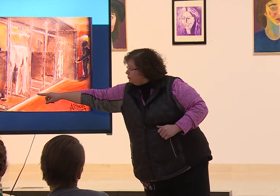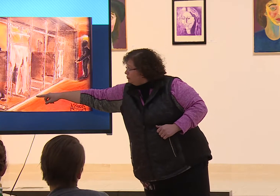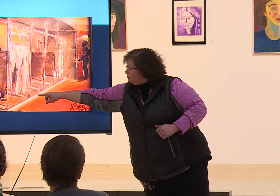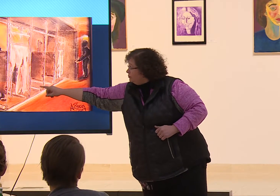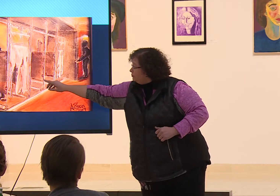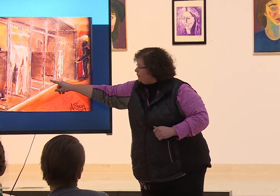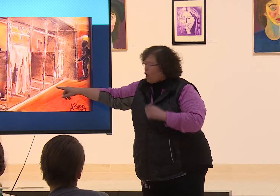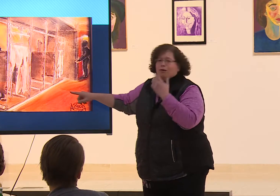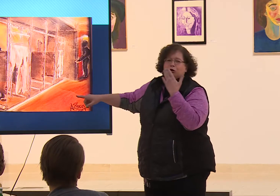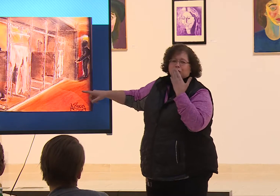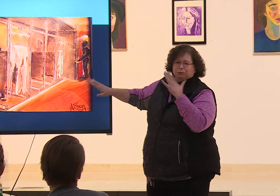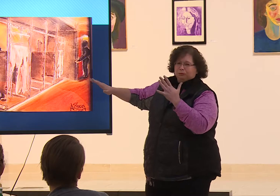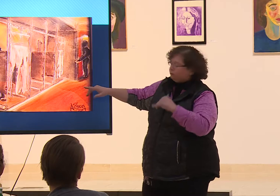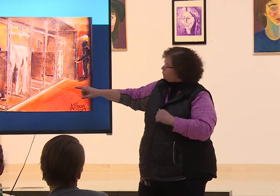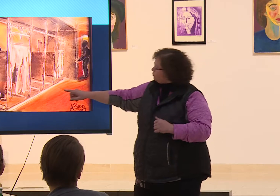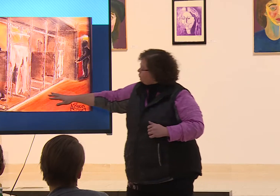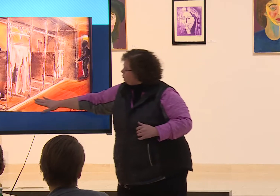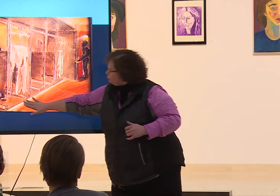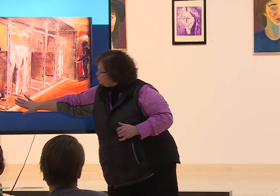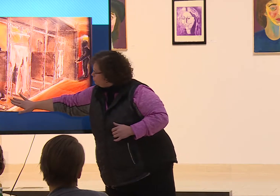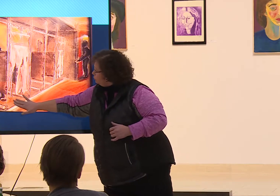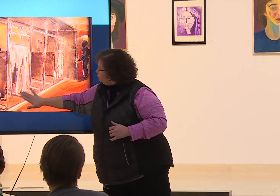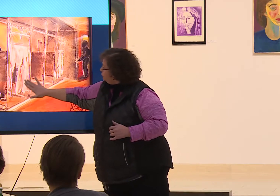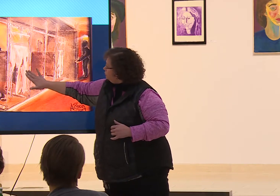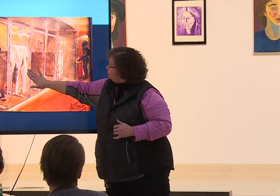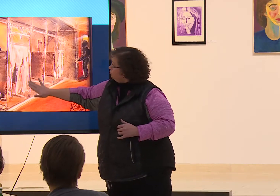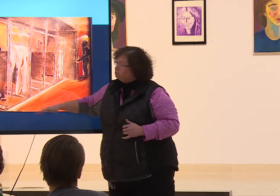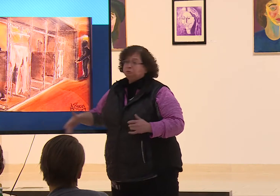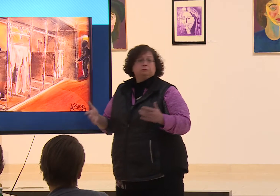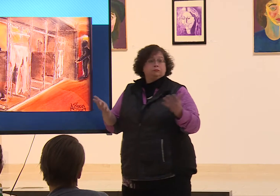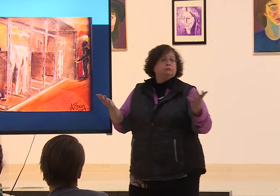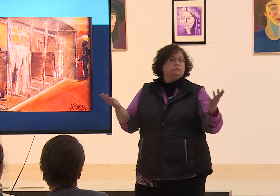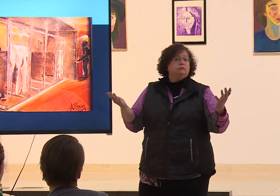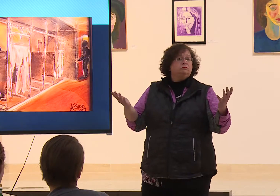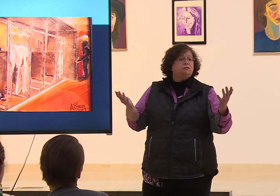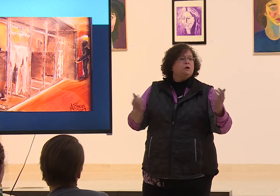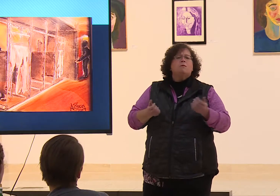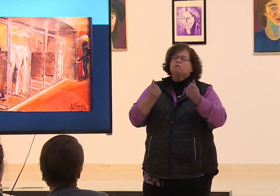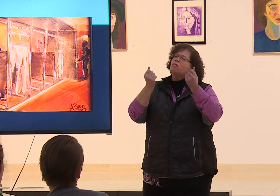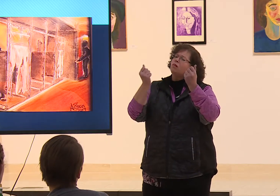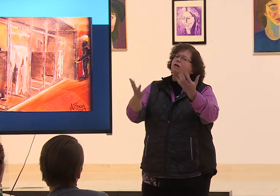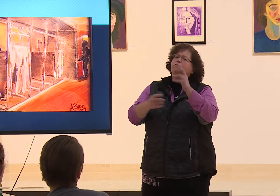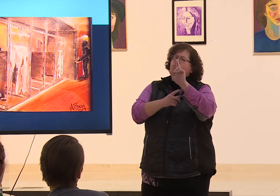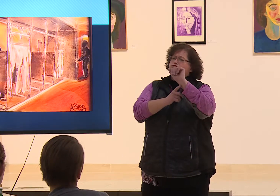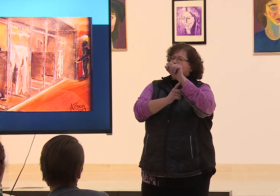You can see blood on the floor. I know the color is tough on this monitor.